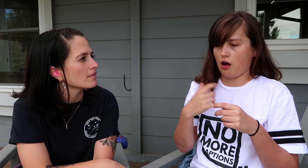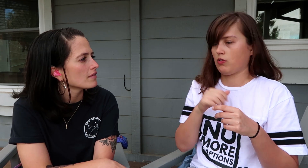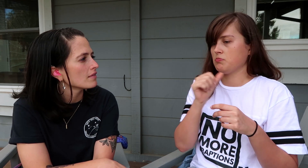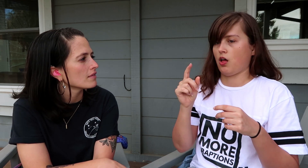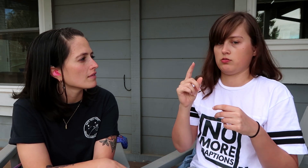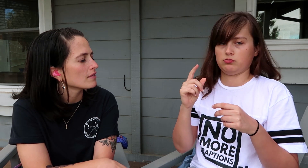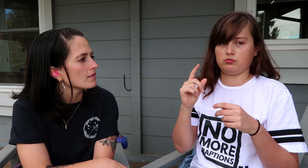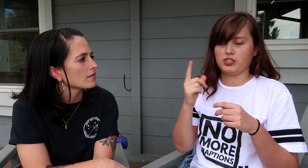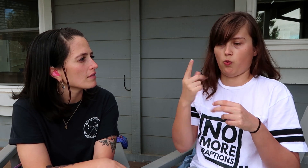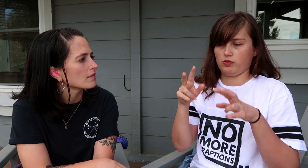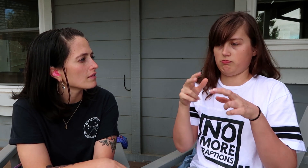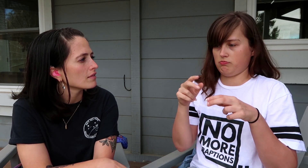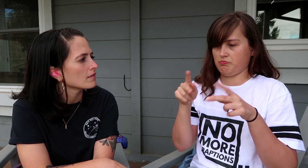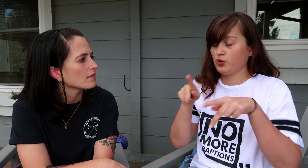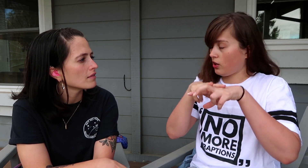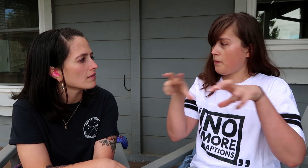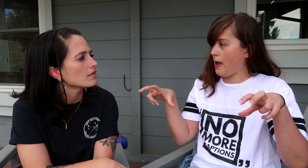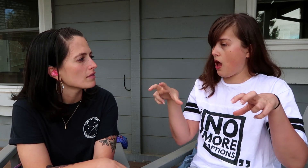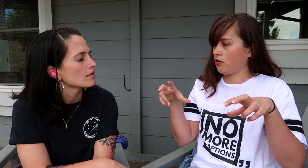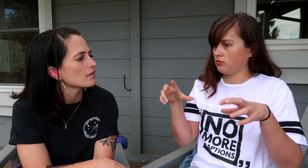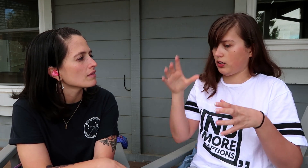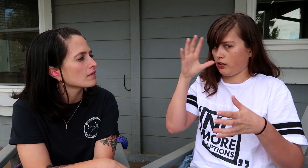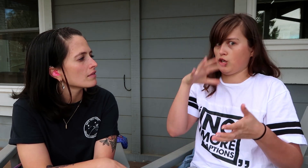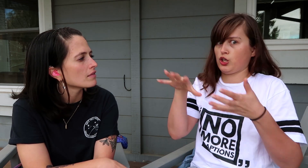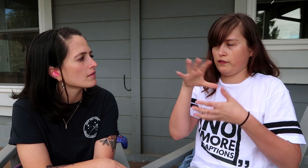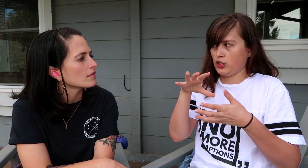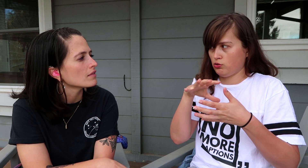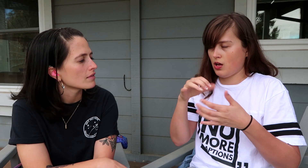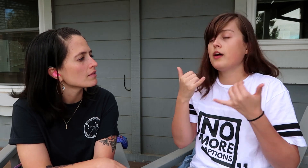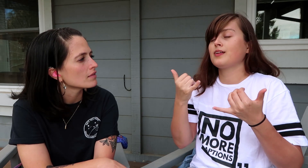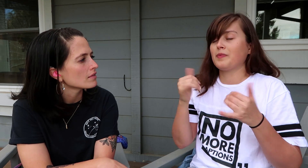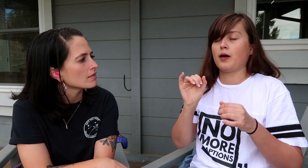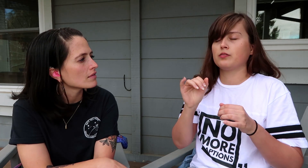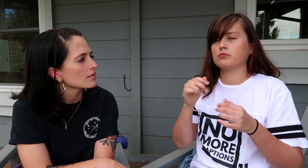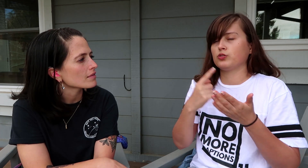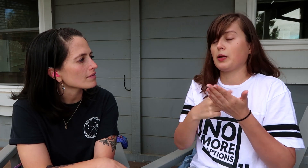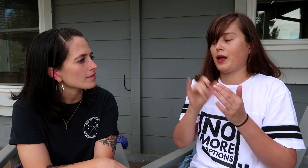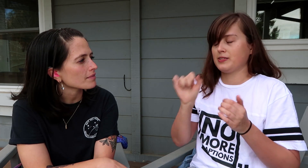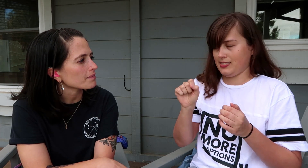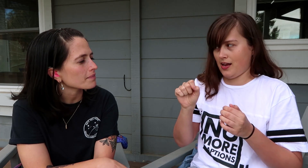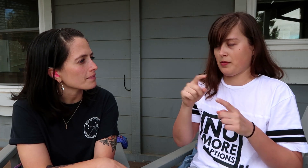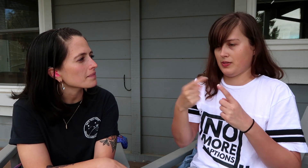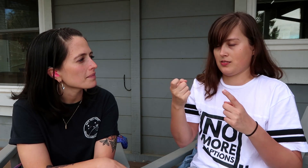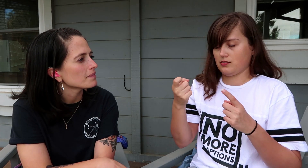Also I am not the only person on the panel that is confused. Now, sometimes, yes,